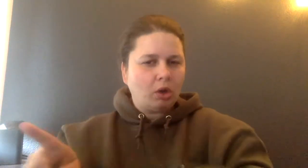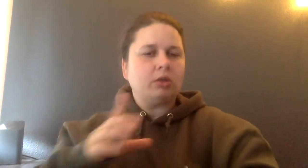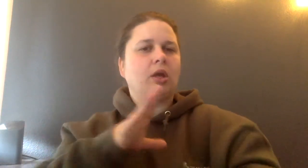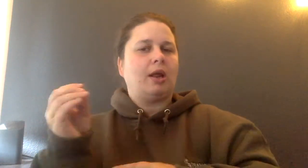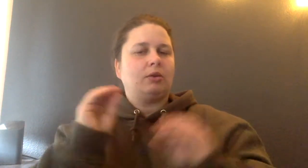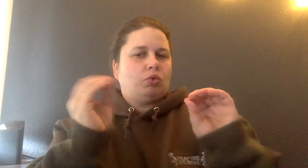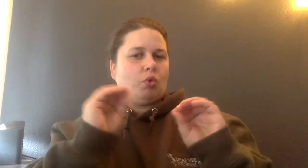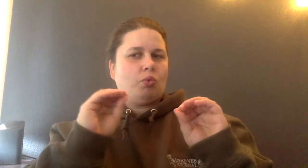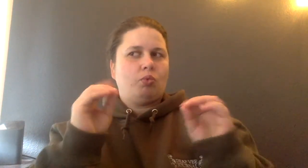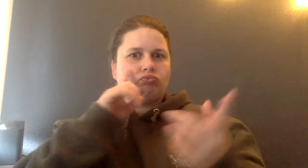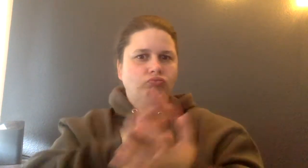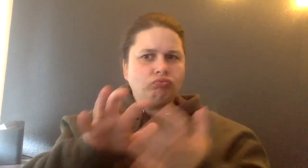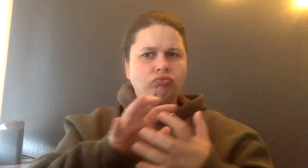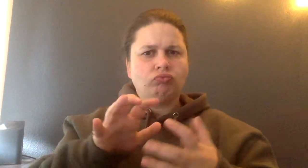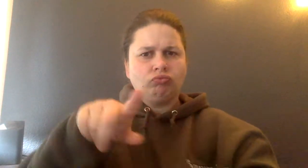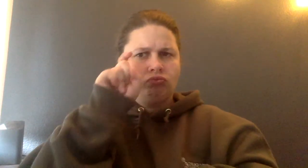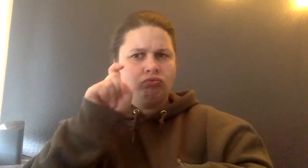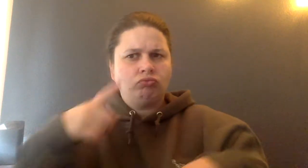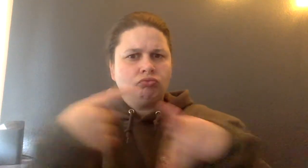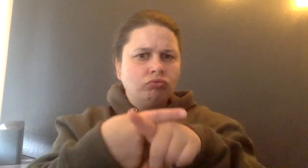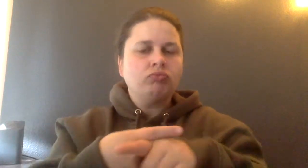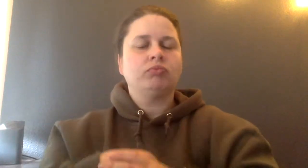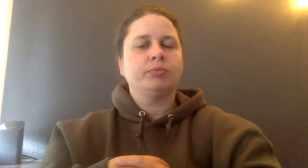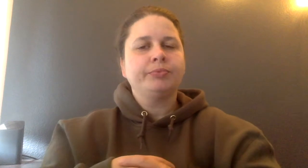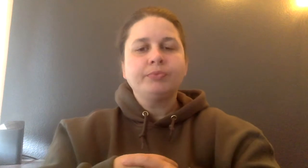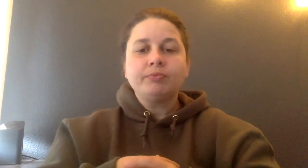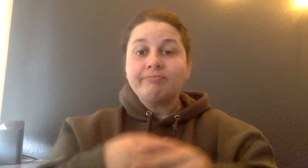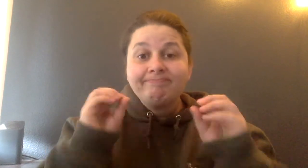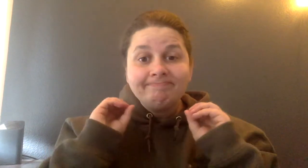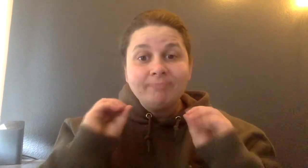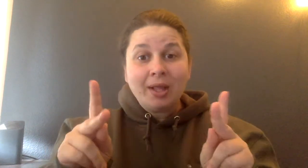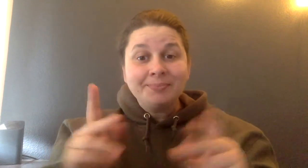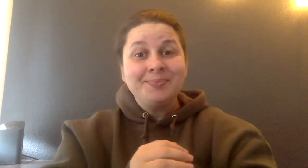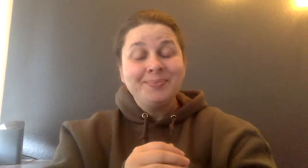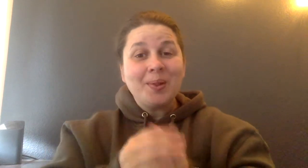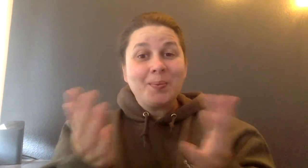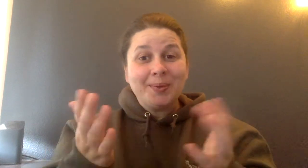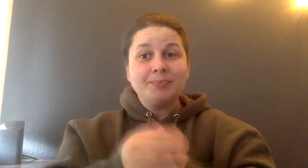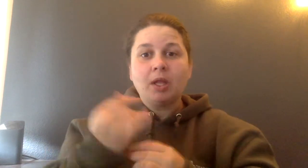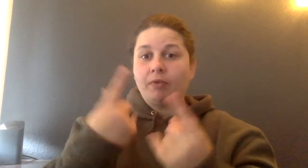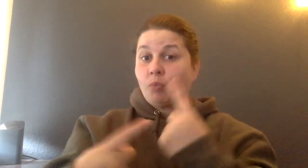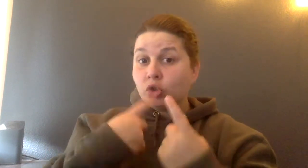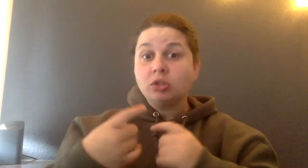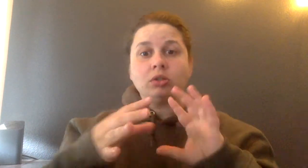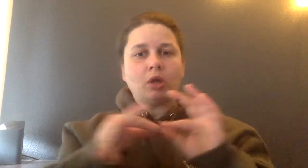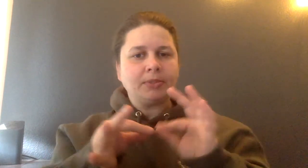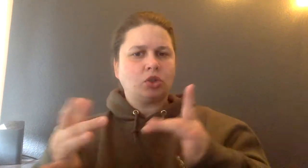make an announcement to the community so there's no confusion of what's going on. Okay! So if you have any questions or concerns,